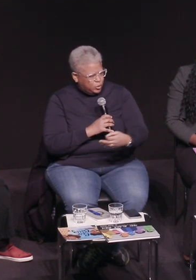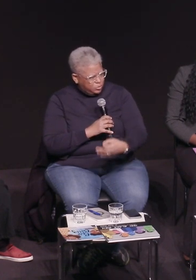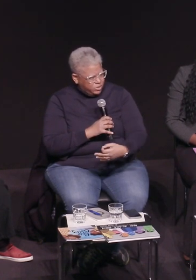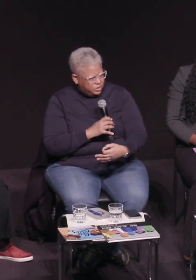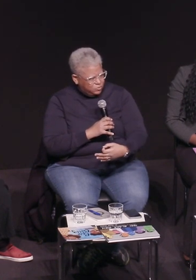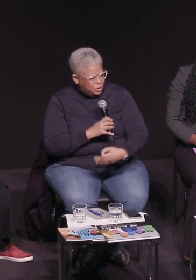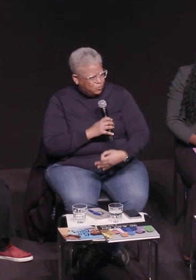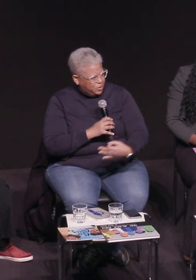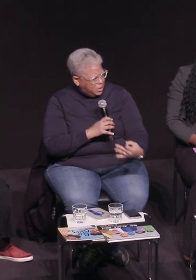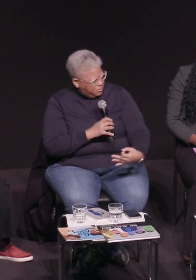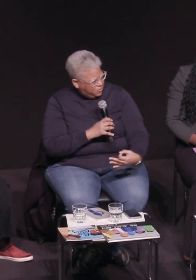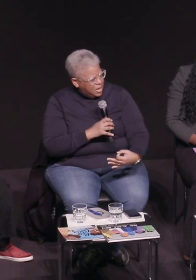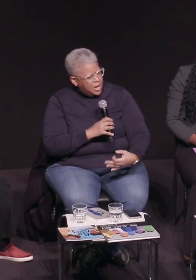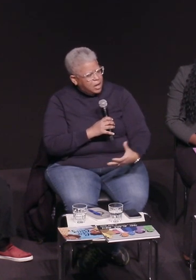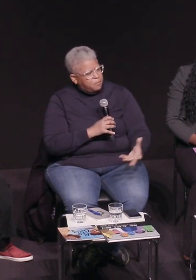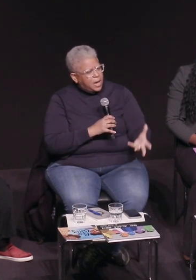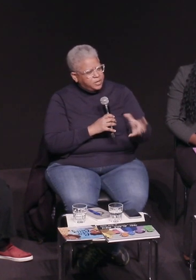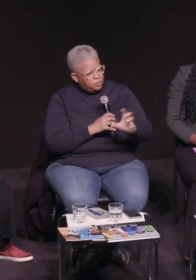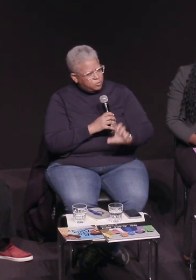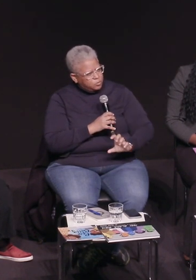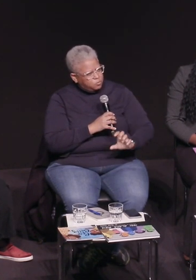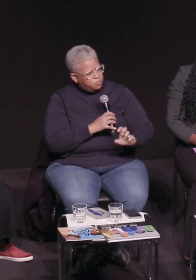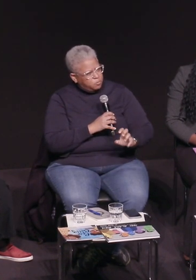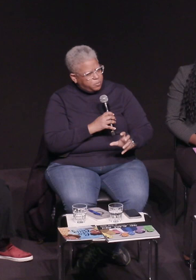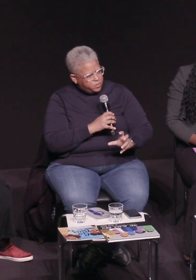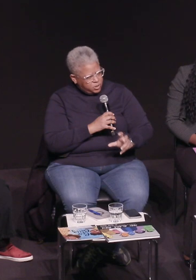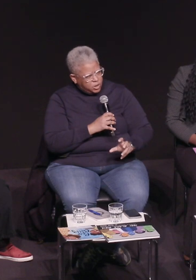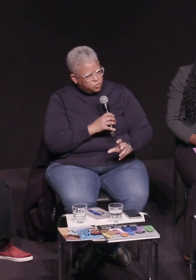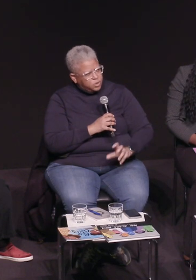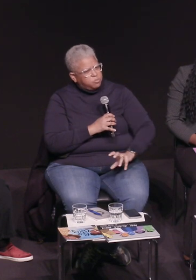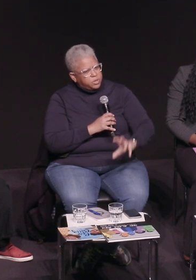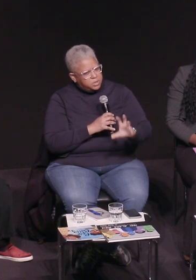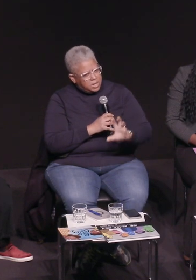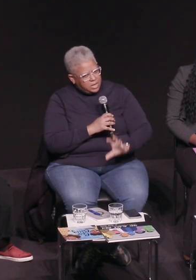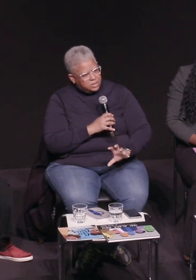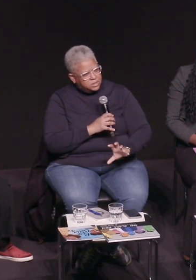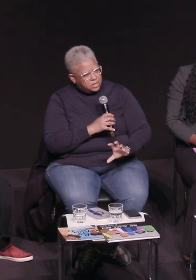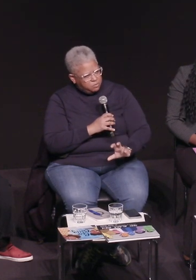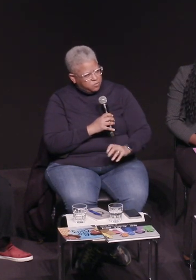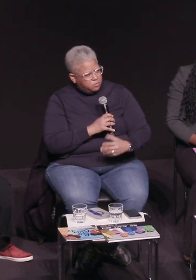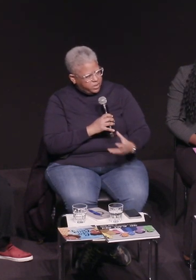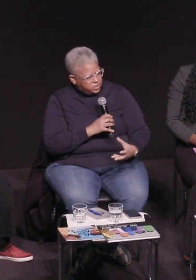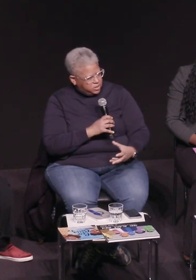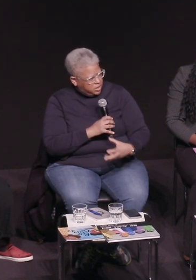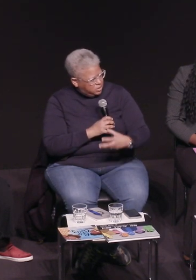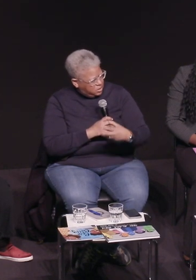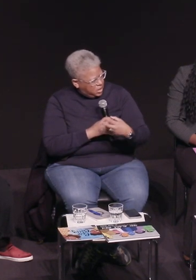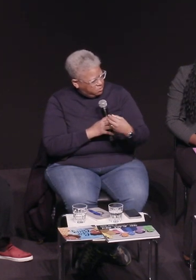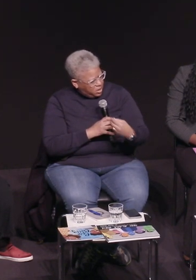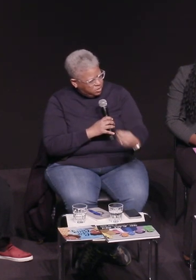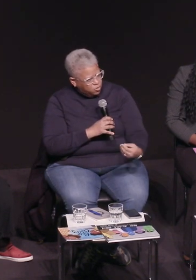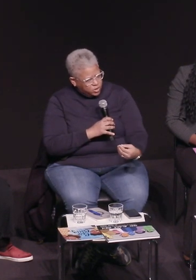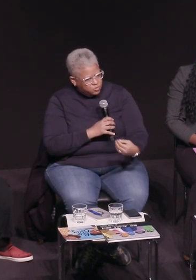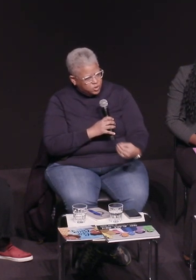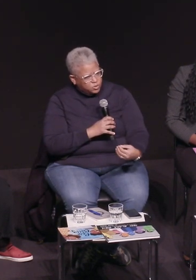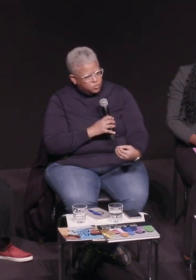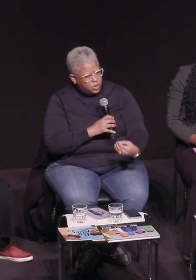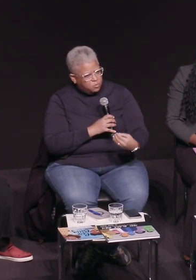a place of self-love. I don't generally put that type of complexity in my drawings for children.